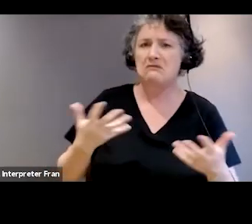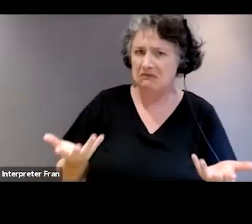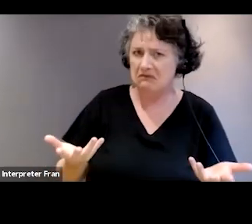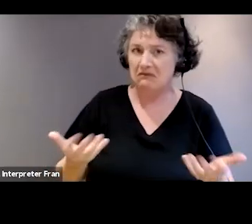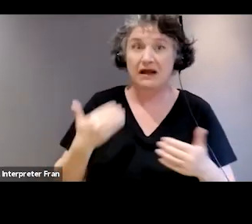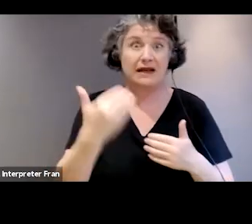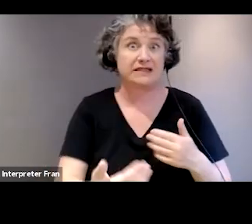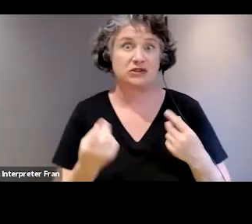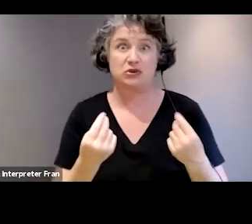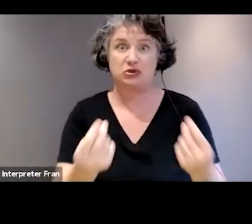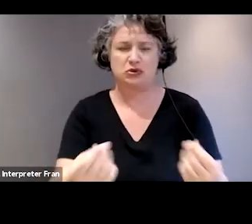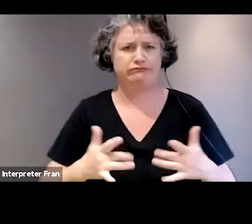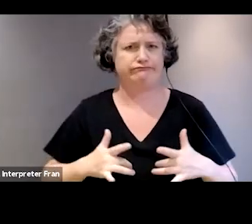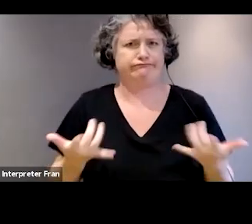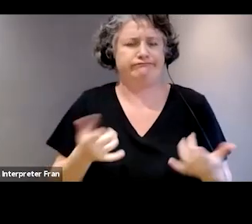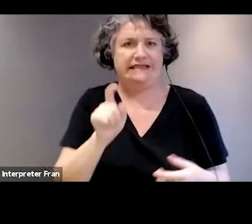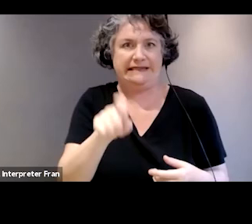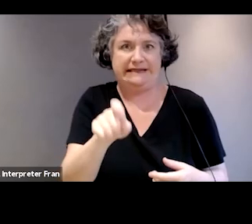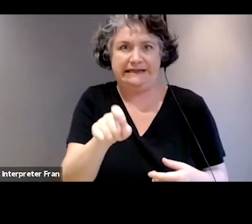themselves who are working as investors to answer questions around the vaccination from